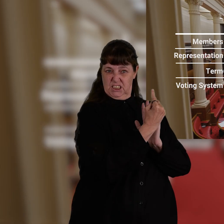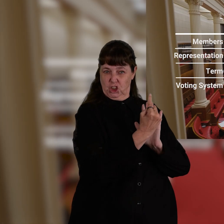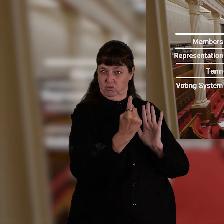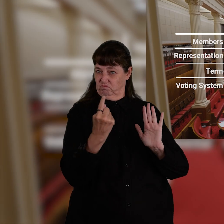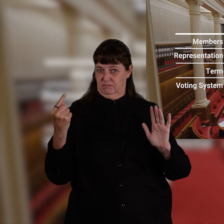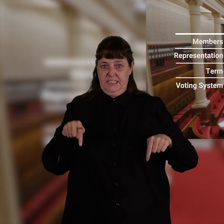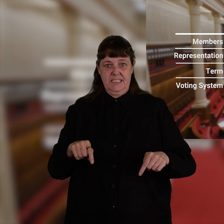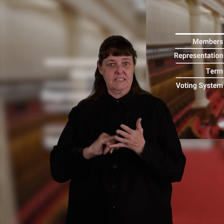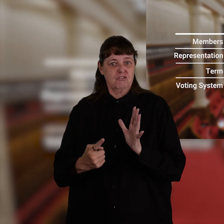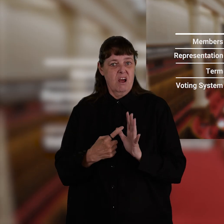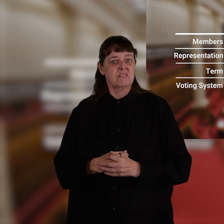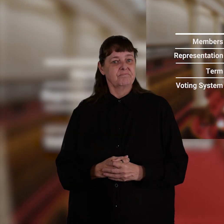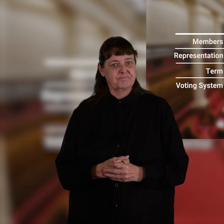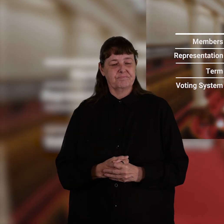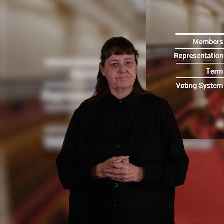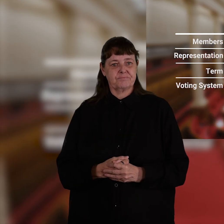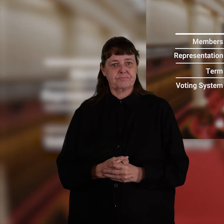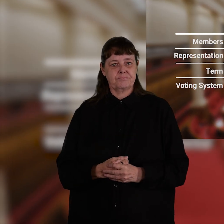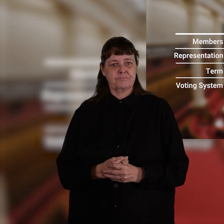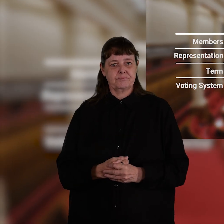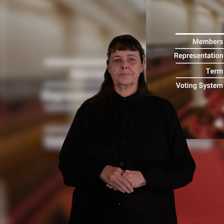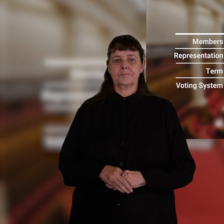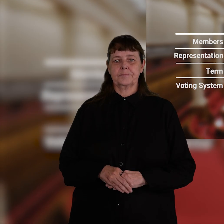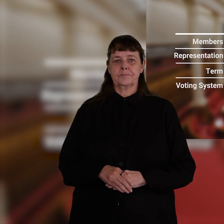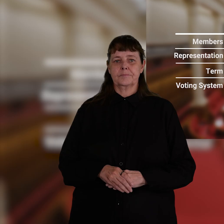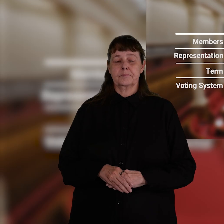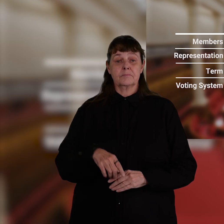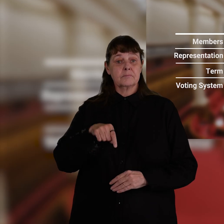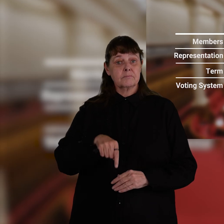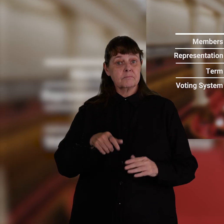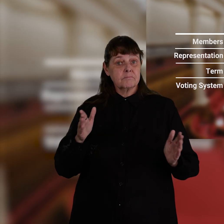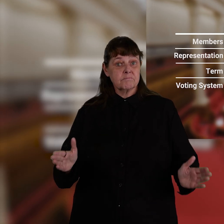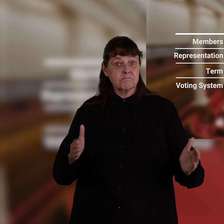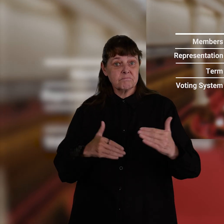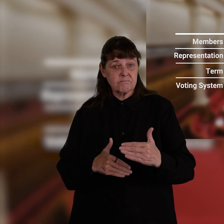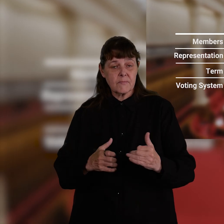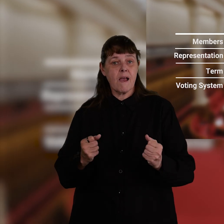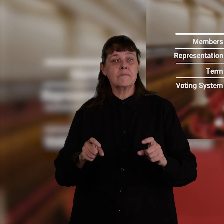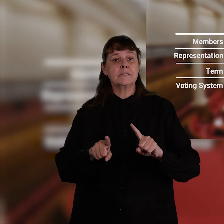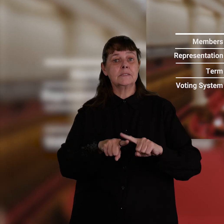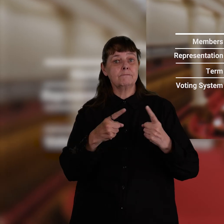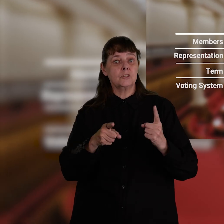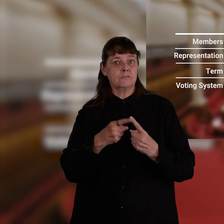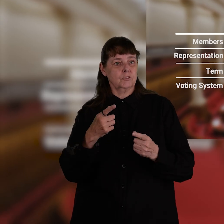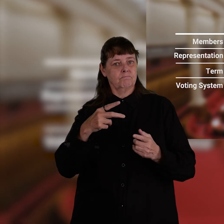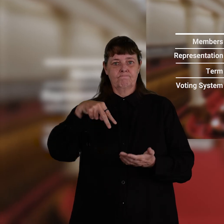means all 22 politicians in here represent every single person in South Australia.